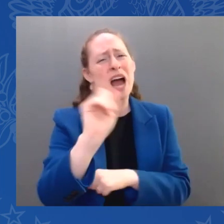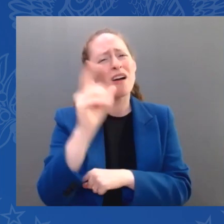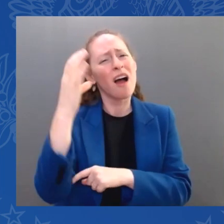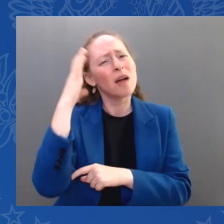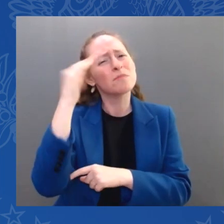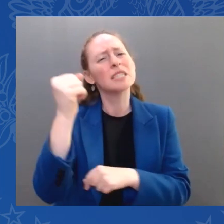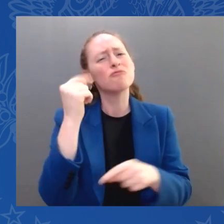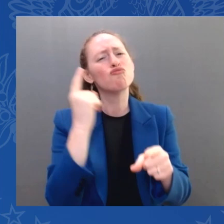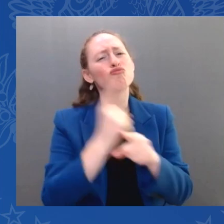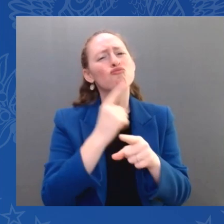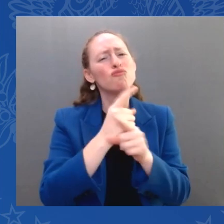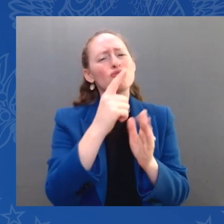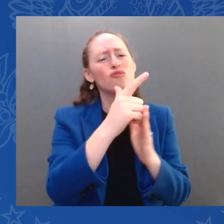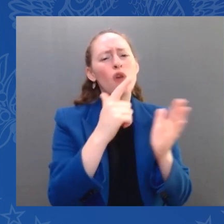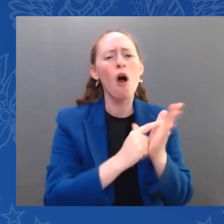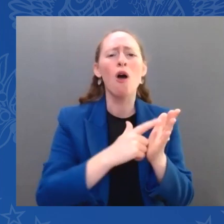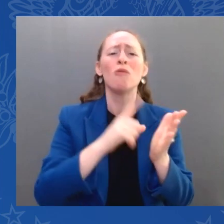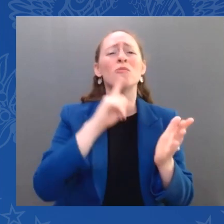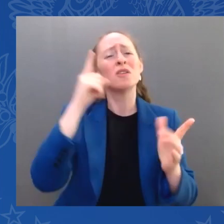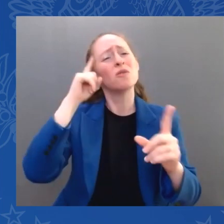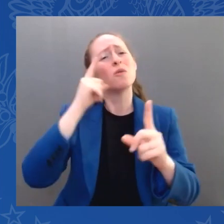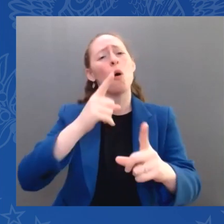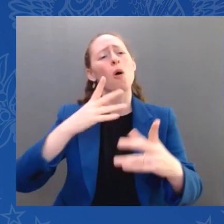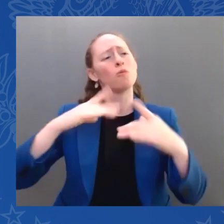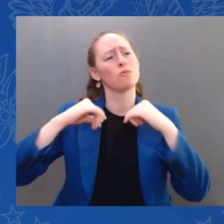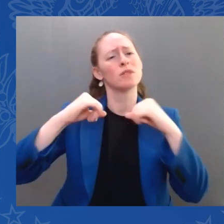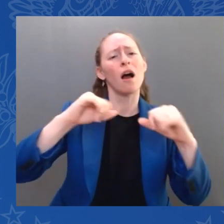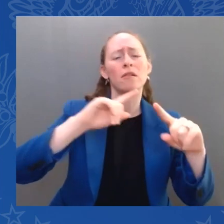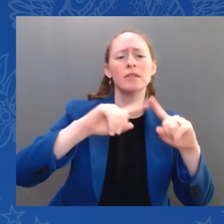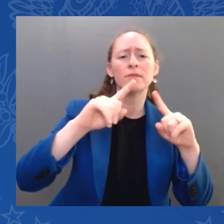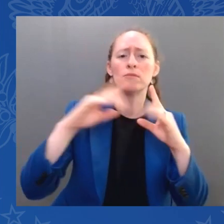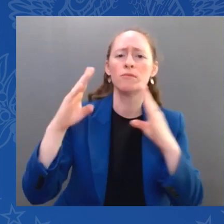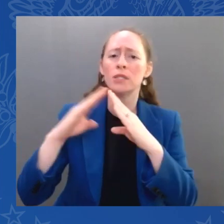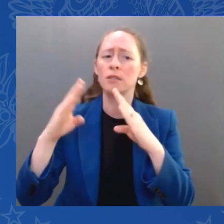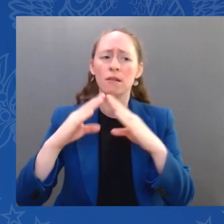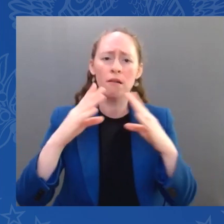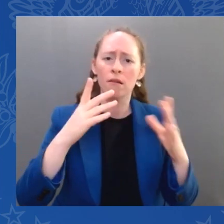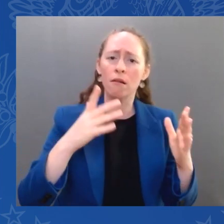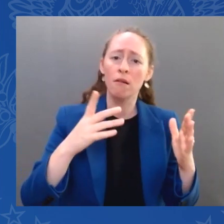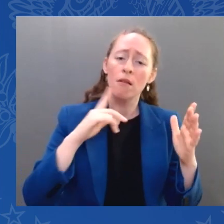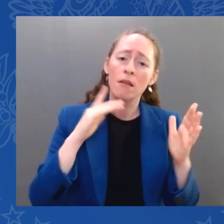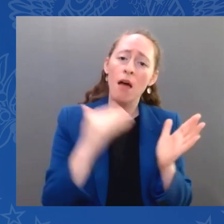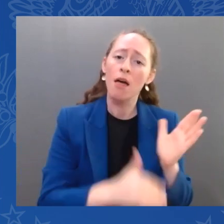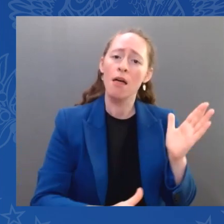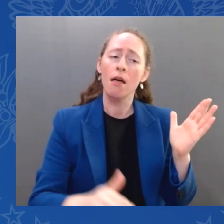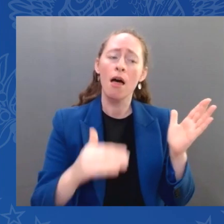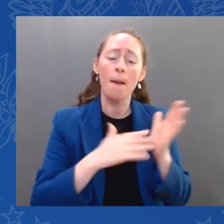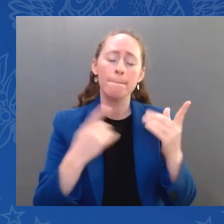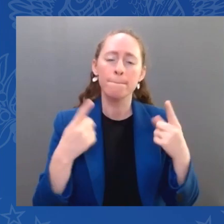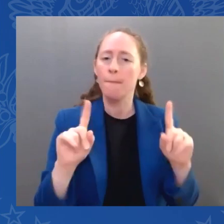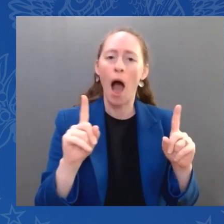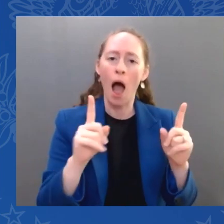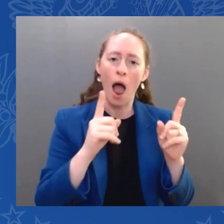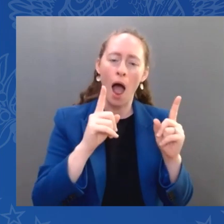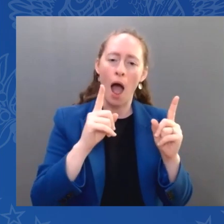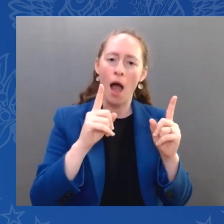Last month, their call was finally answered when President Joe Biden signed the bipartisan